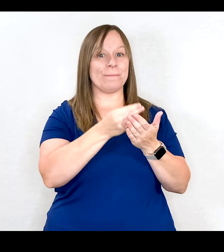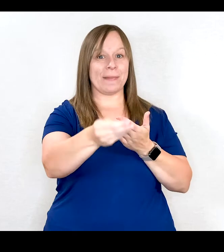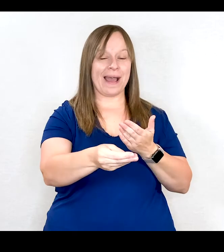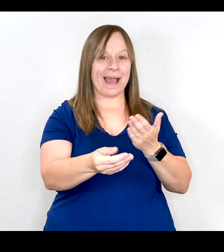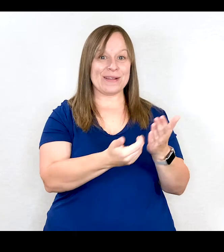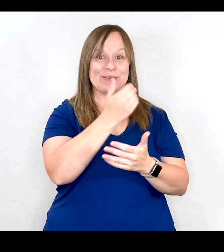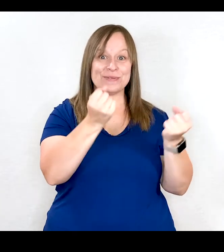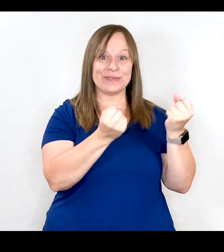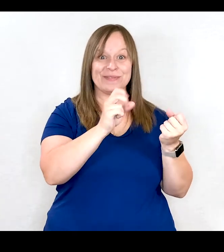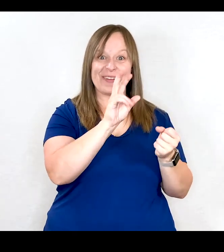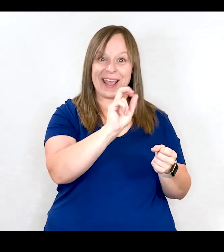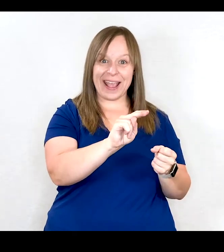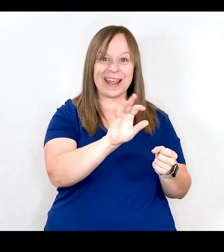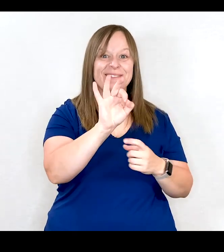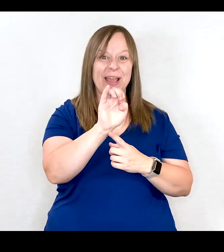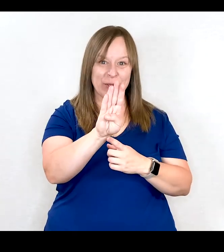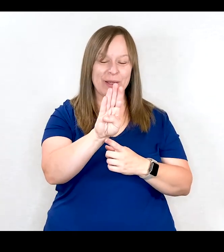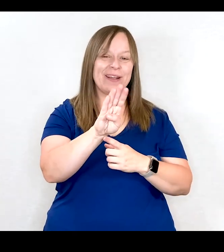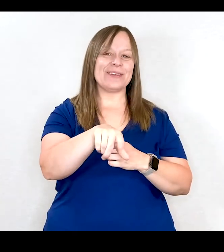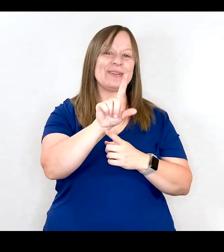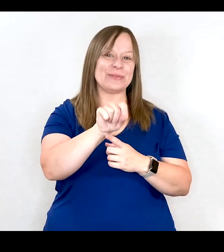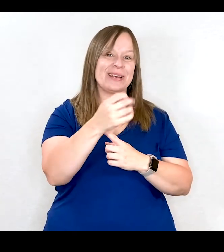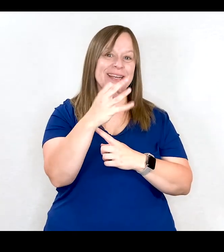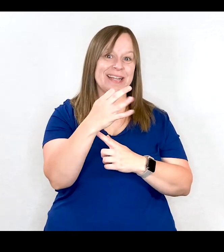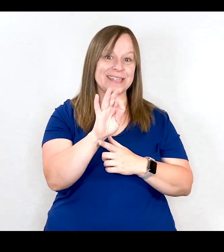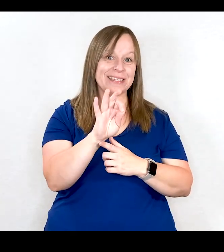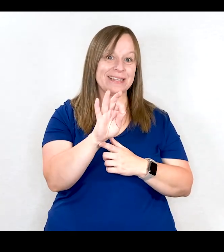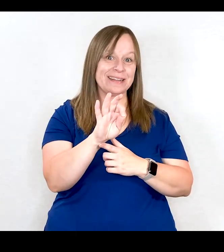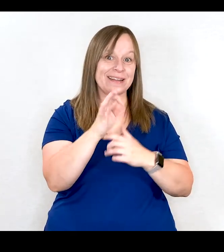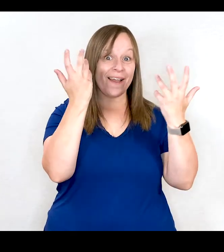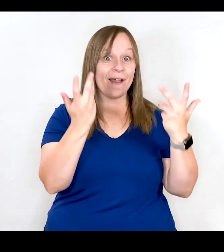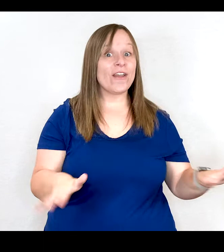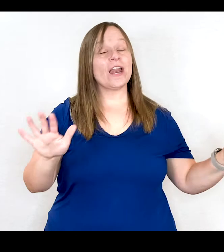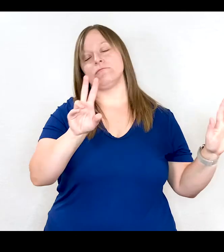able to purchase a new van in February of 2019.